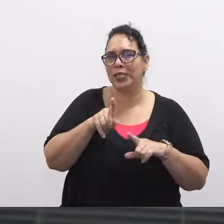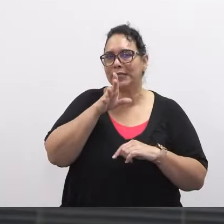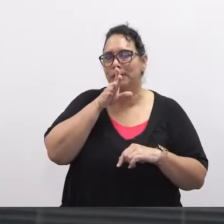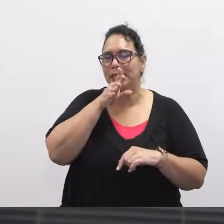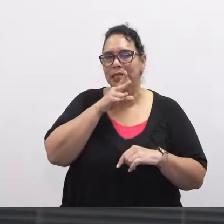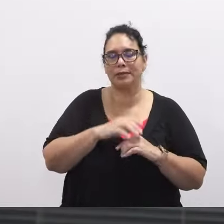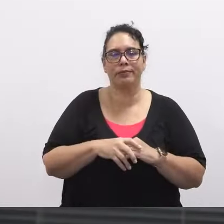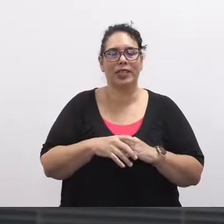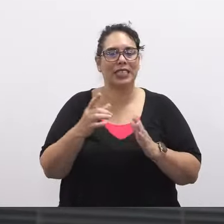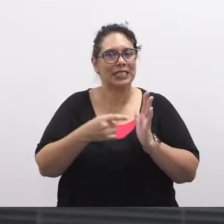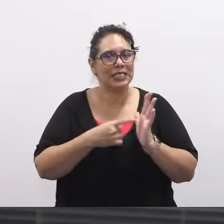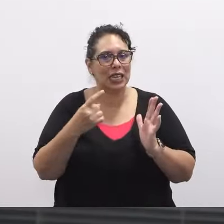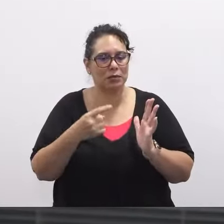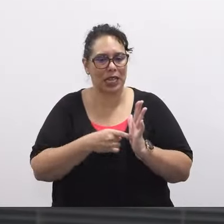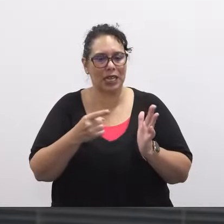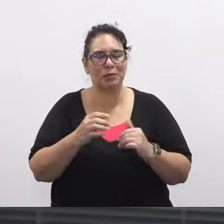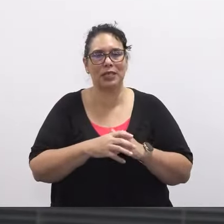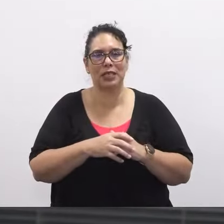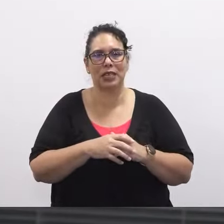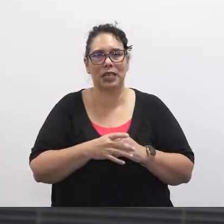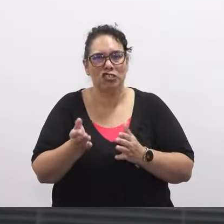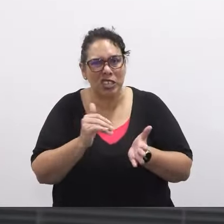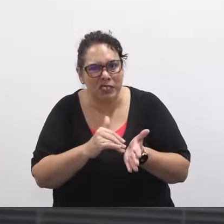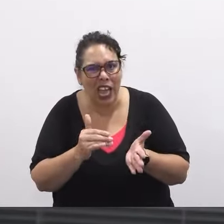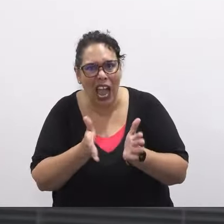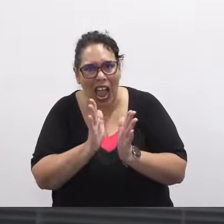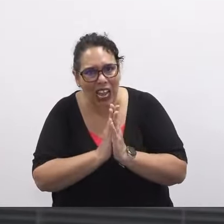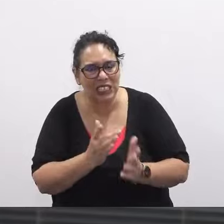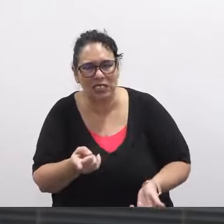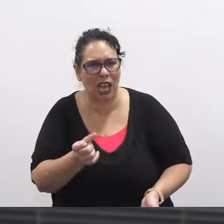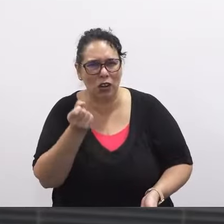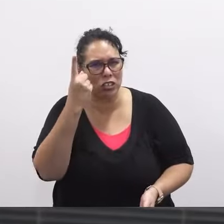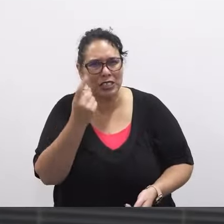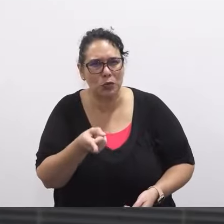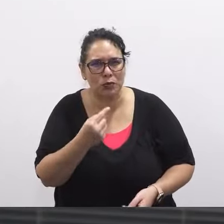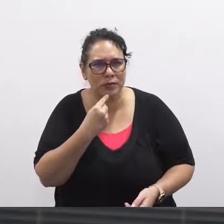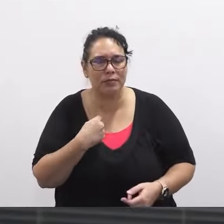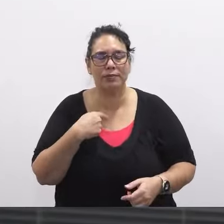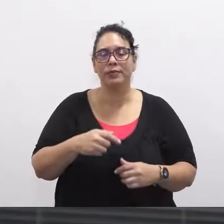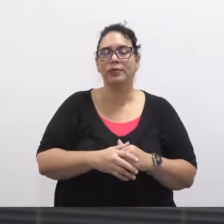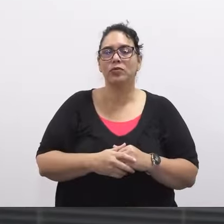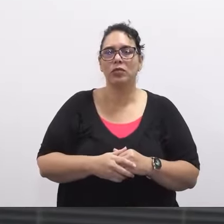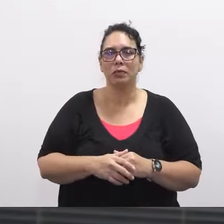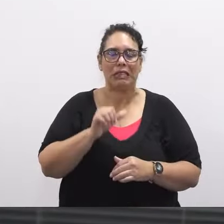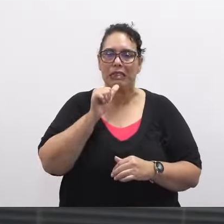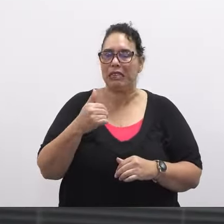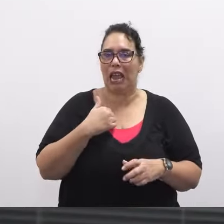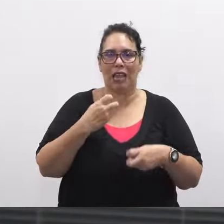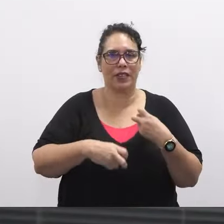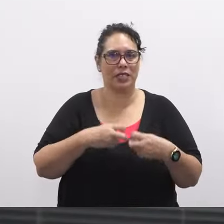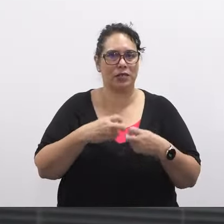I sometimes have him repeat what he is saying 'cause I simply just don't understand him. He didn't have these issues until returning to school